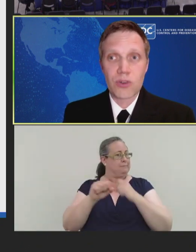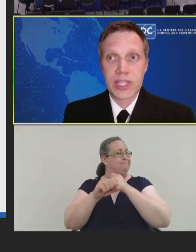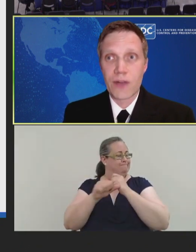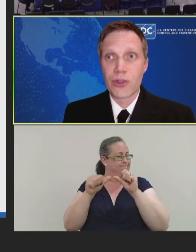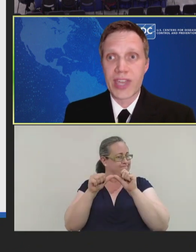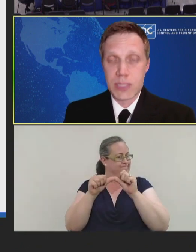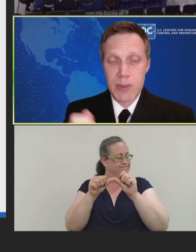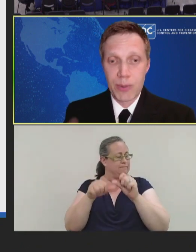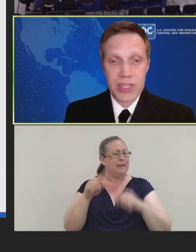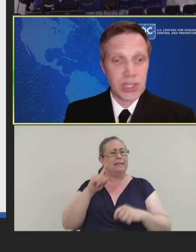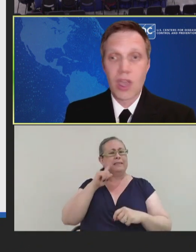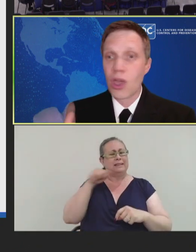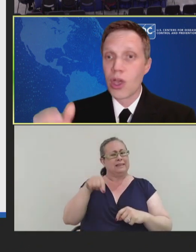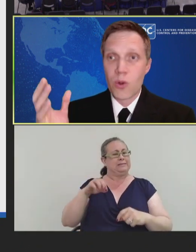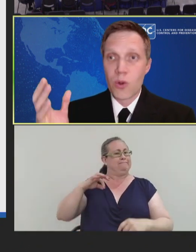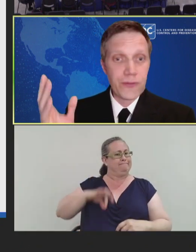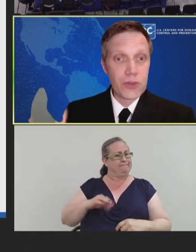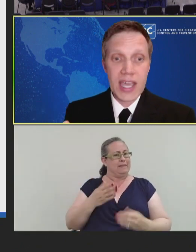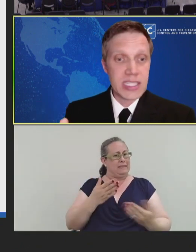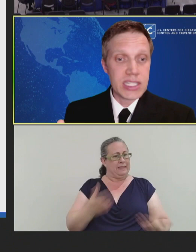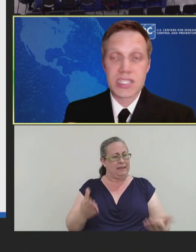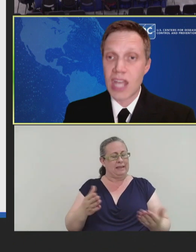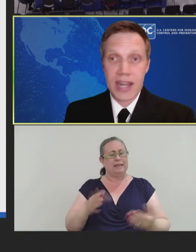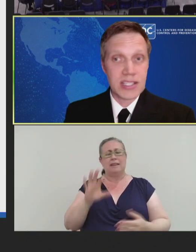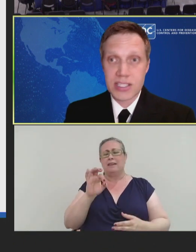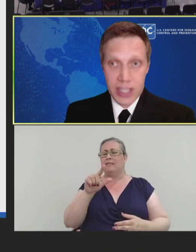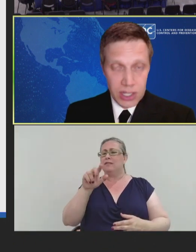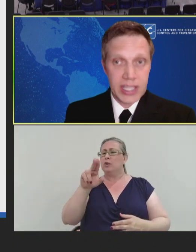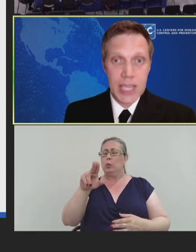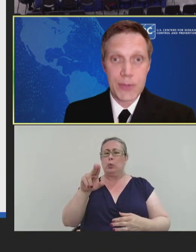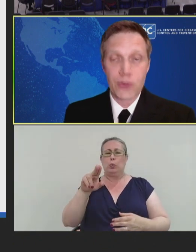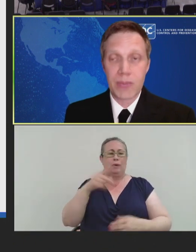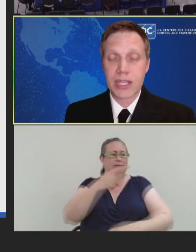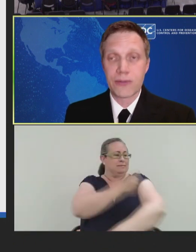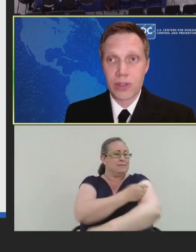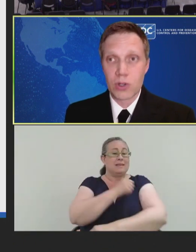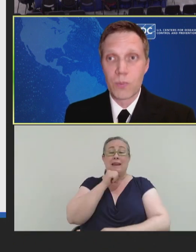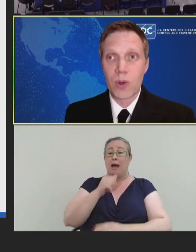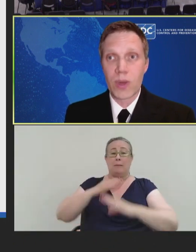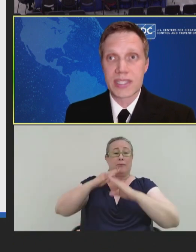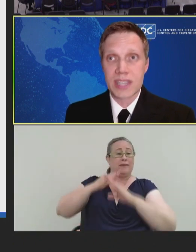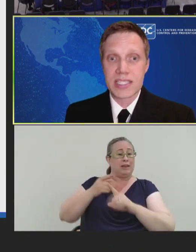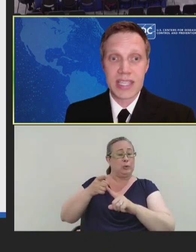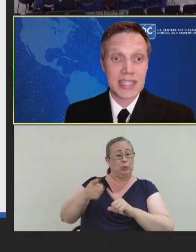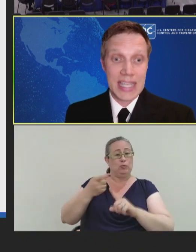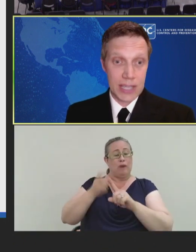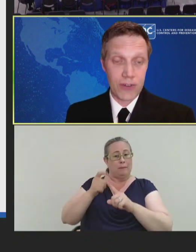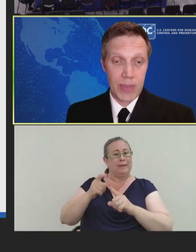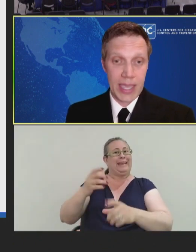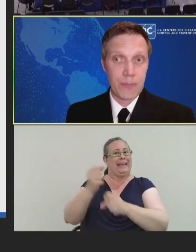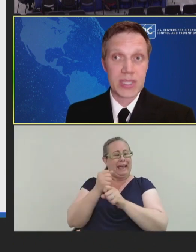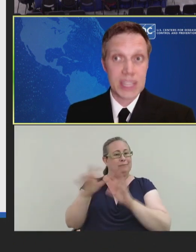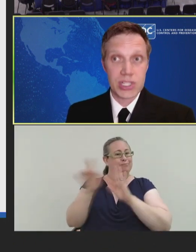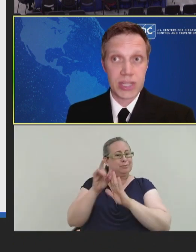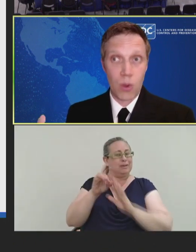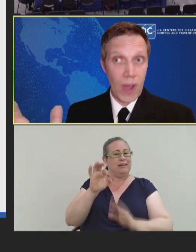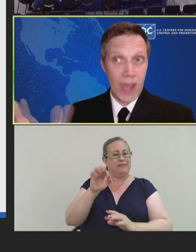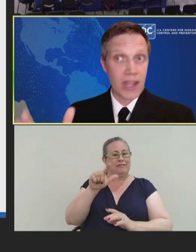really helpful thing. As people mentioned, the flu vaccine does not necessarily keep you from getting flu. But what it does is it can take it from a -- potentially a wild and